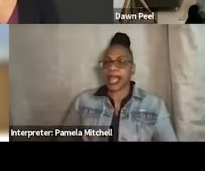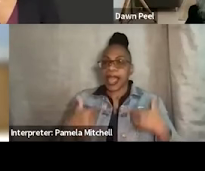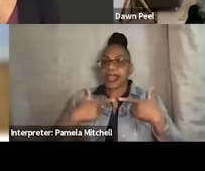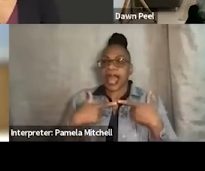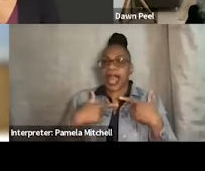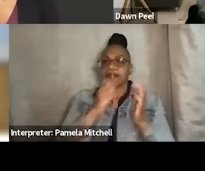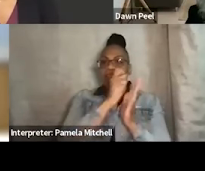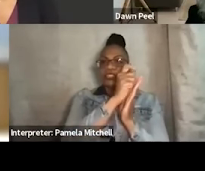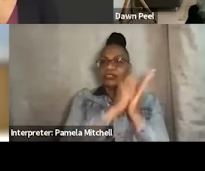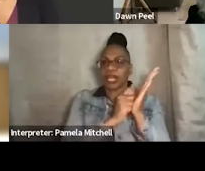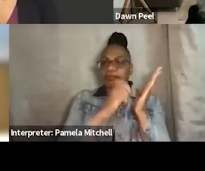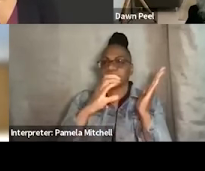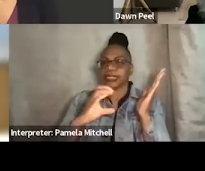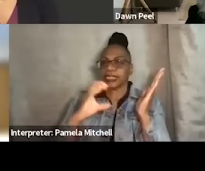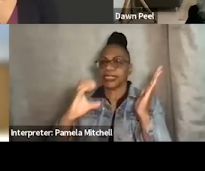and then select Show Subtitles.